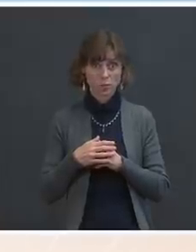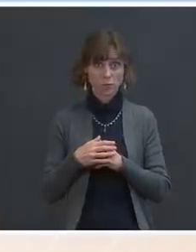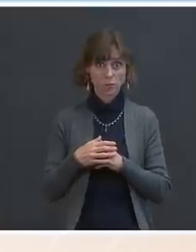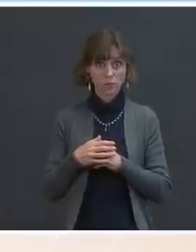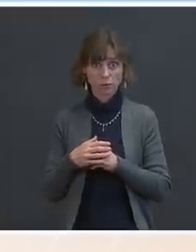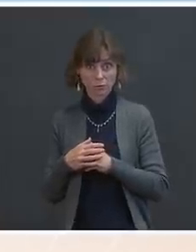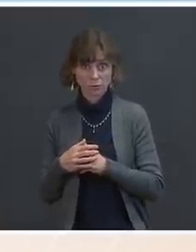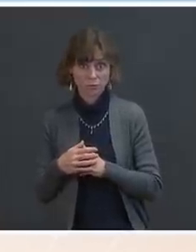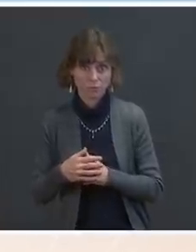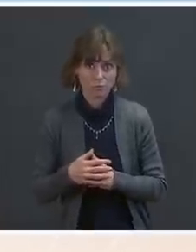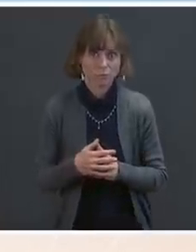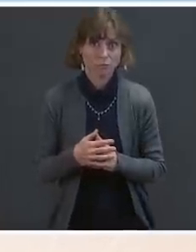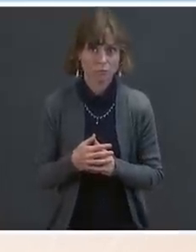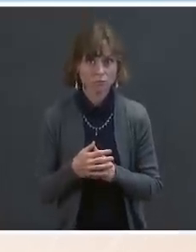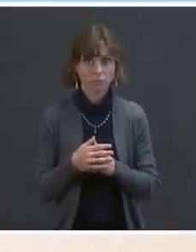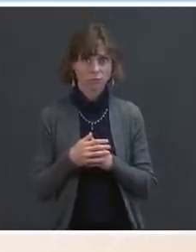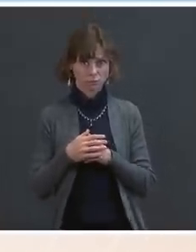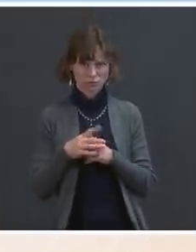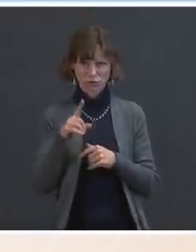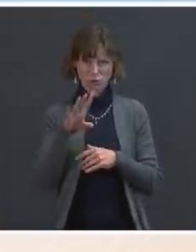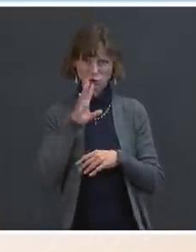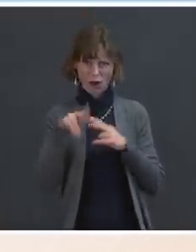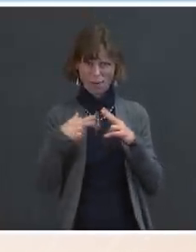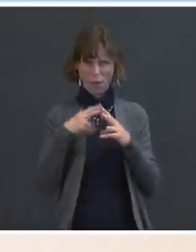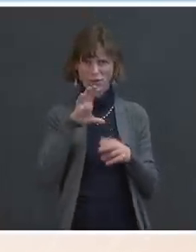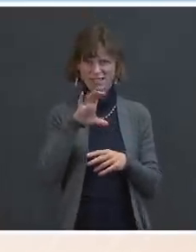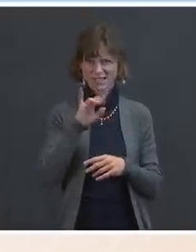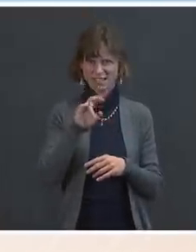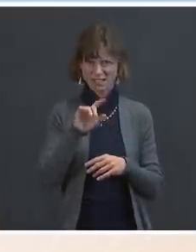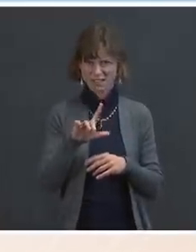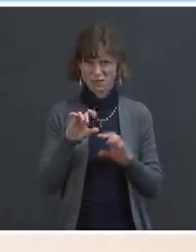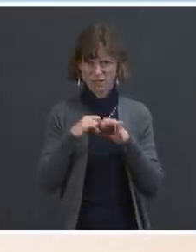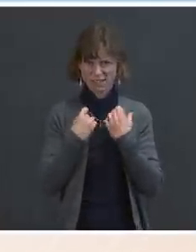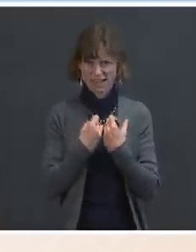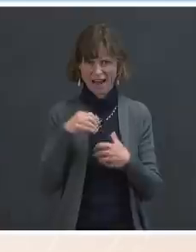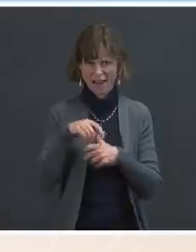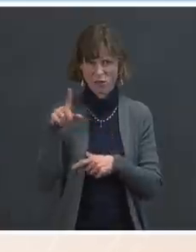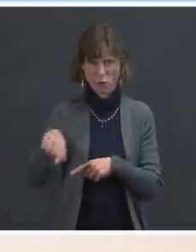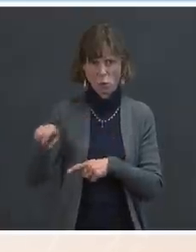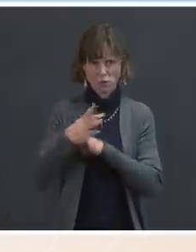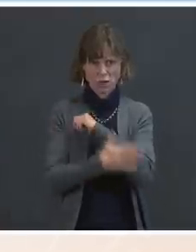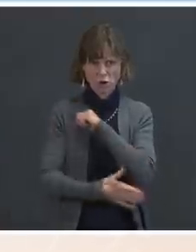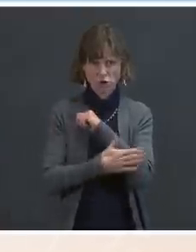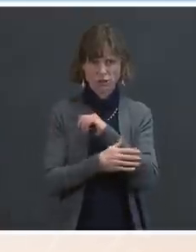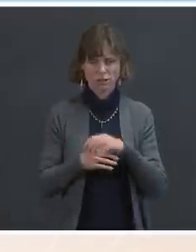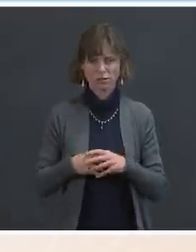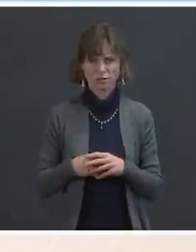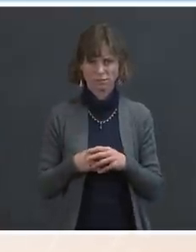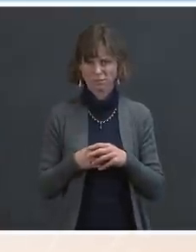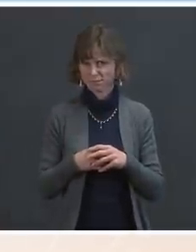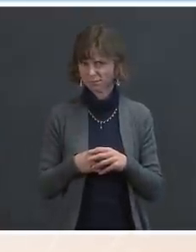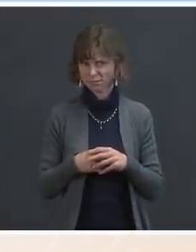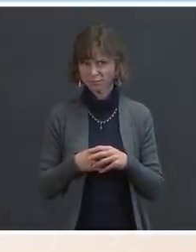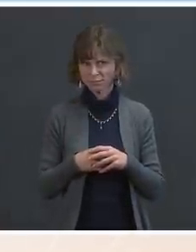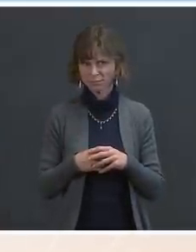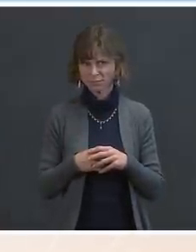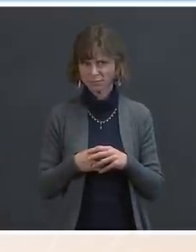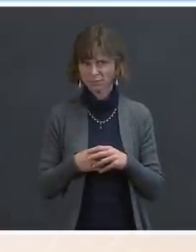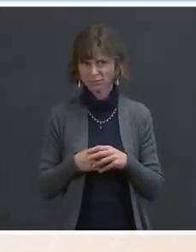You want to empower these civil societies in these countries. But can you make the link between empowering those civil societies